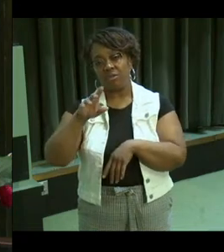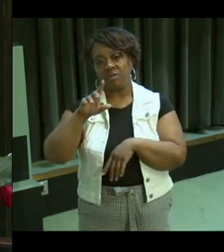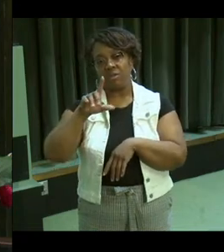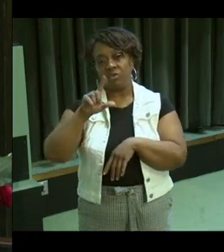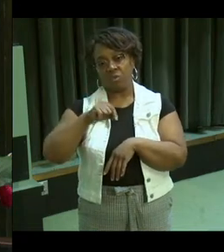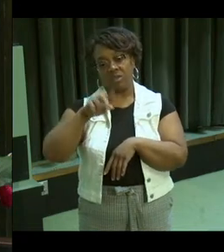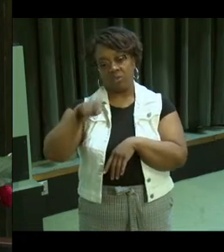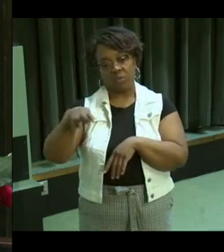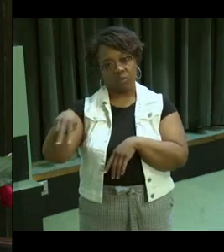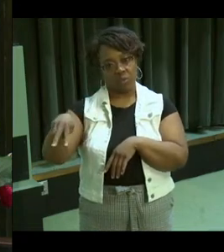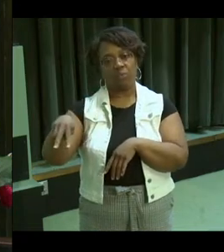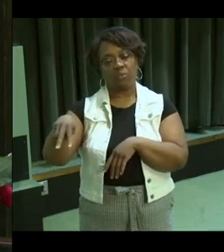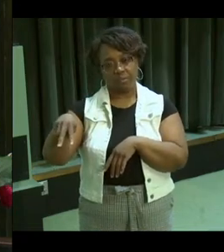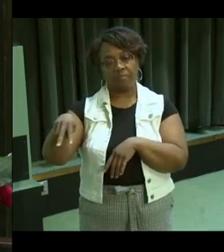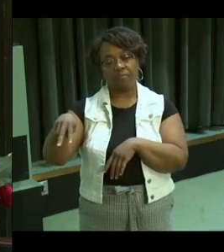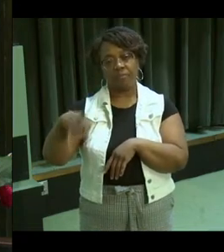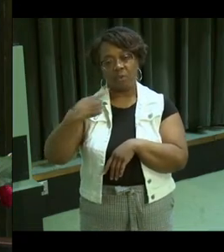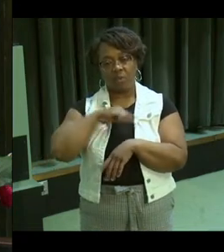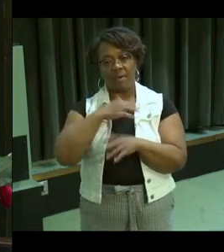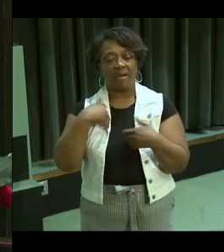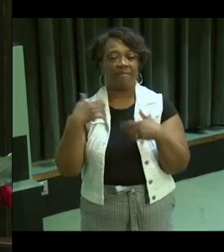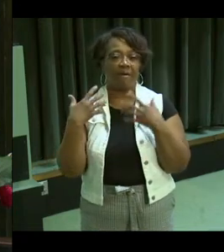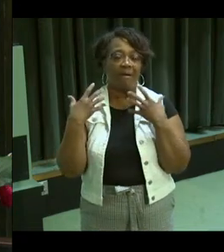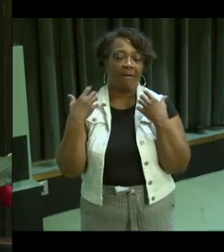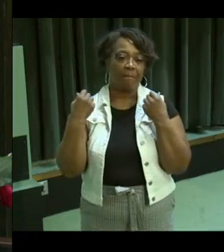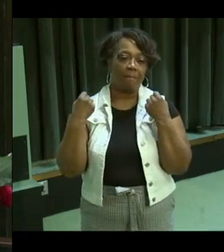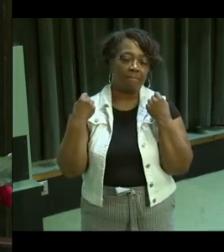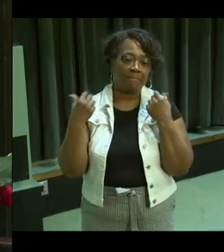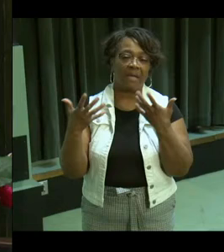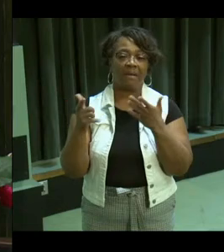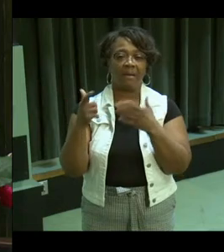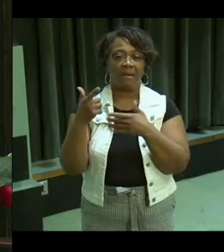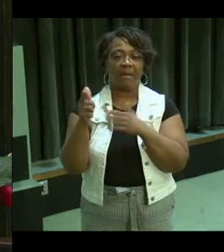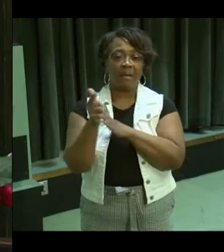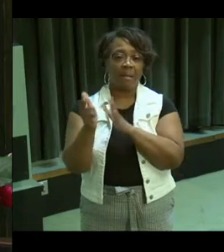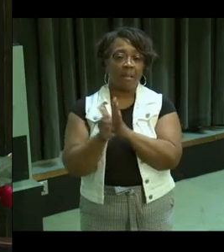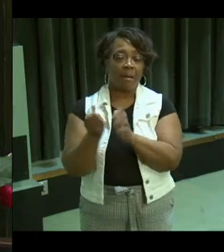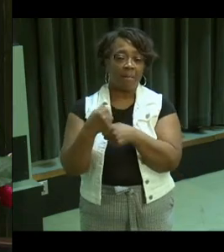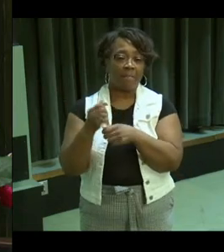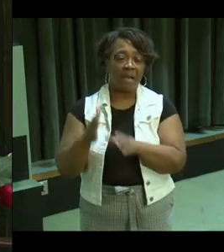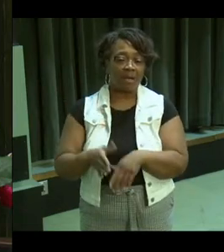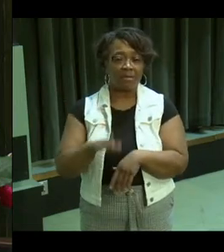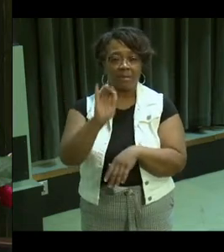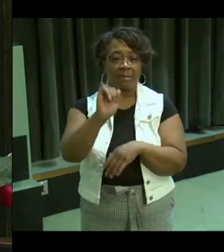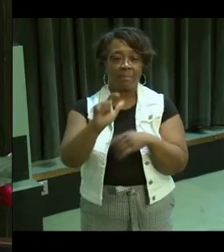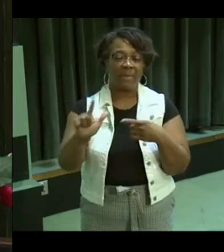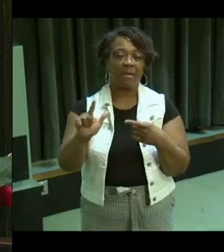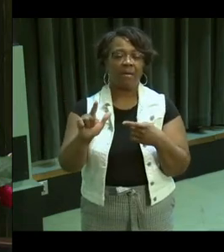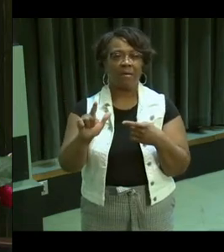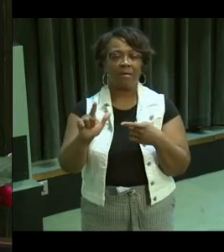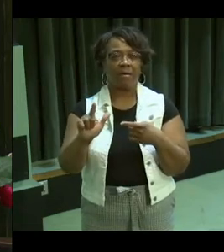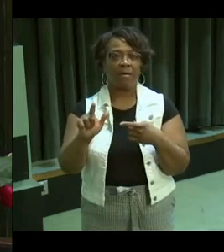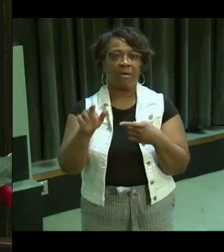2022, like we had a lot of